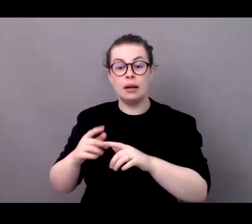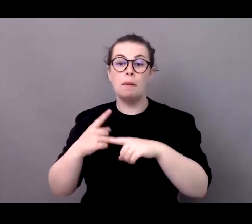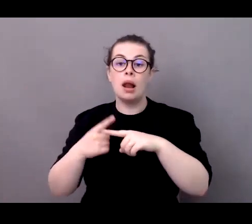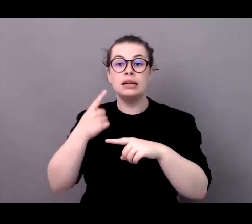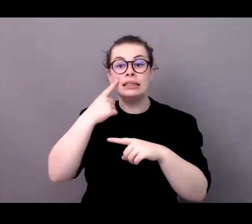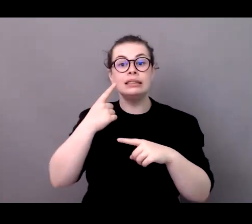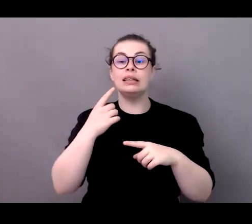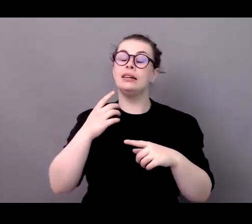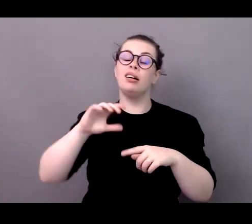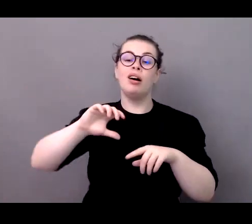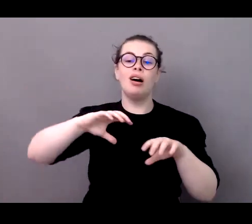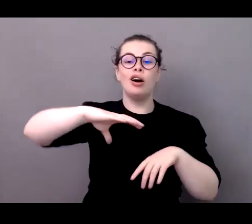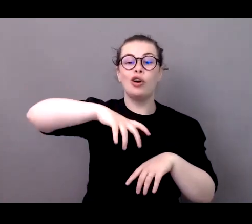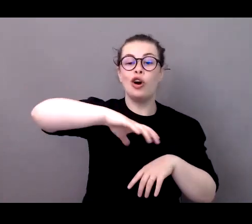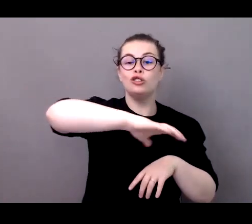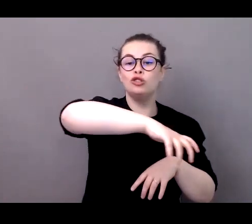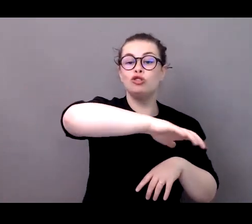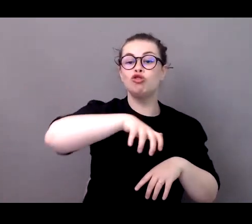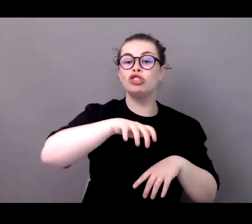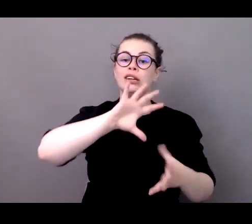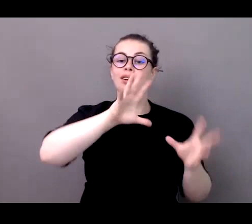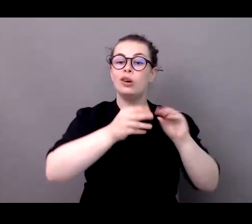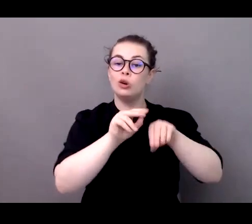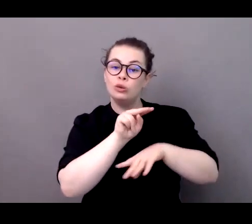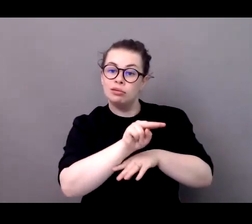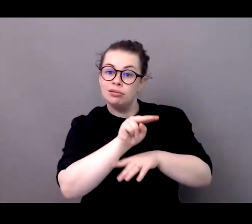as you may know, for those of you familiar with the UN's committee's work,